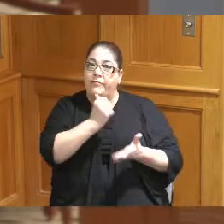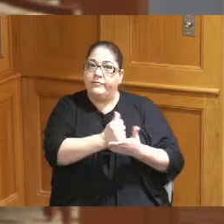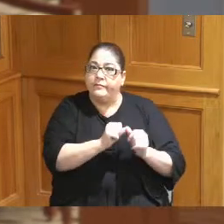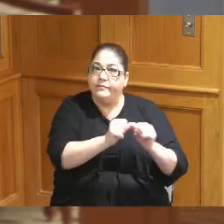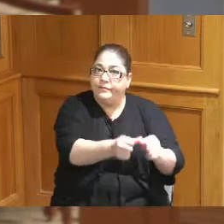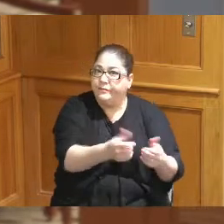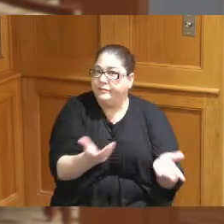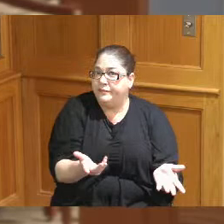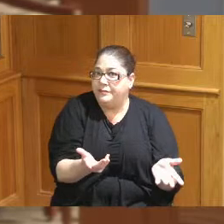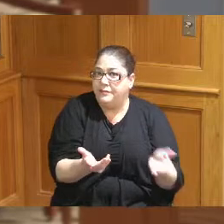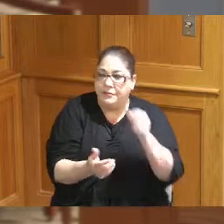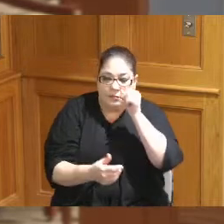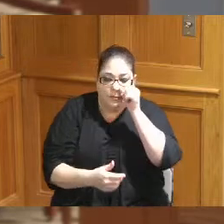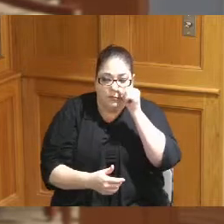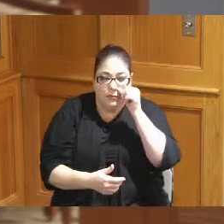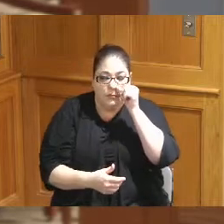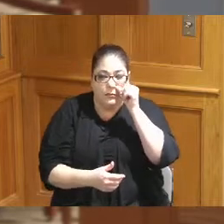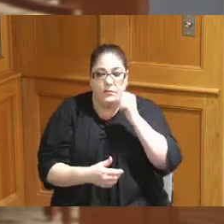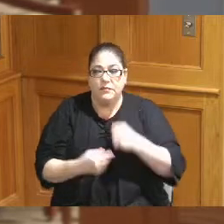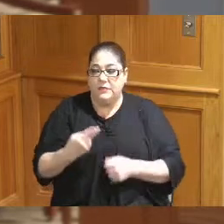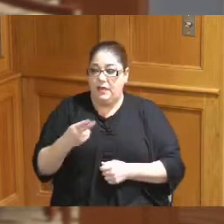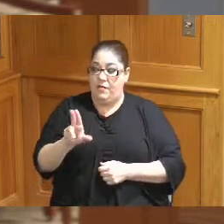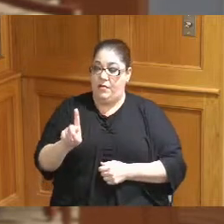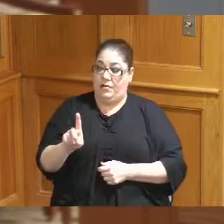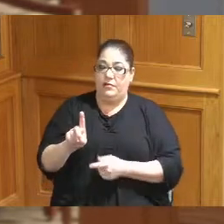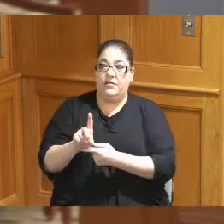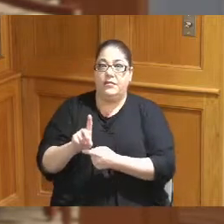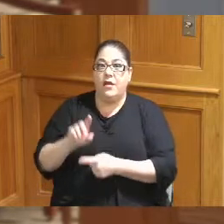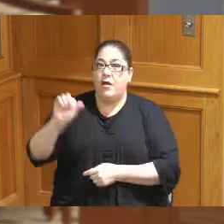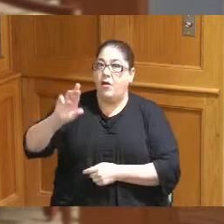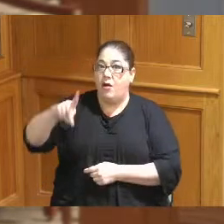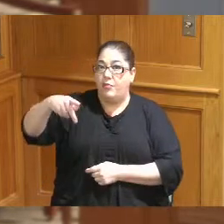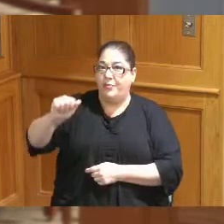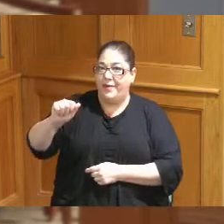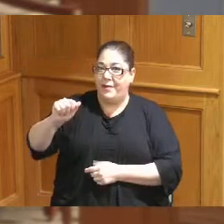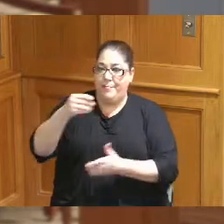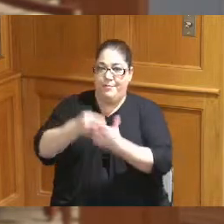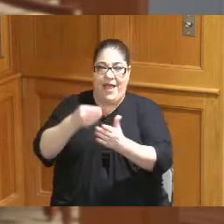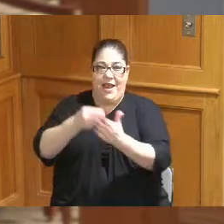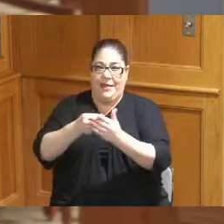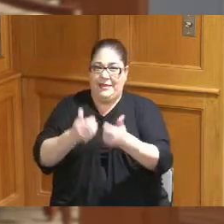toward homelessness is the ARPA funds don't have all those strings attached they're not so narrow